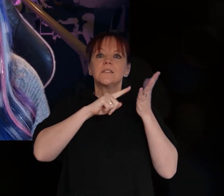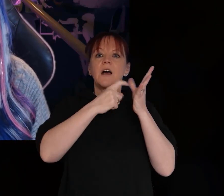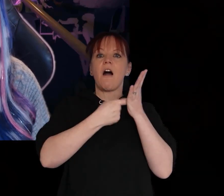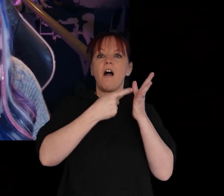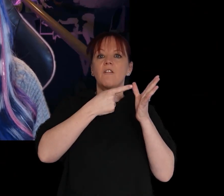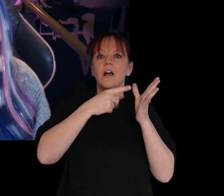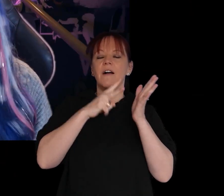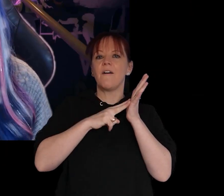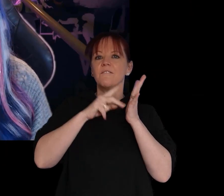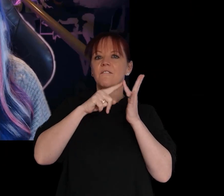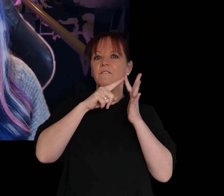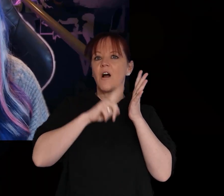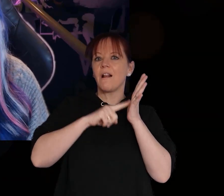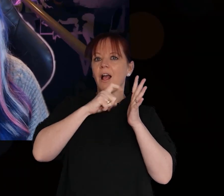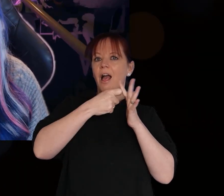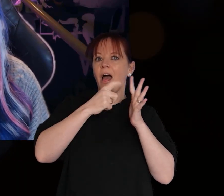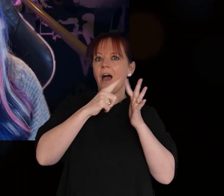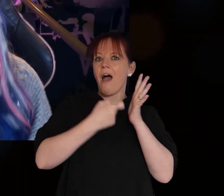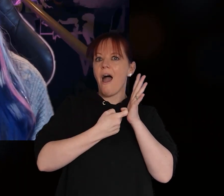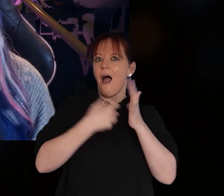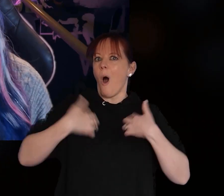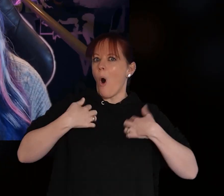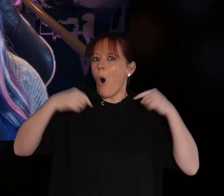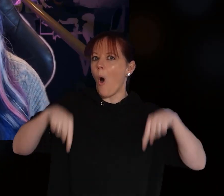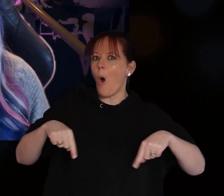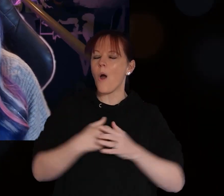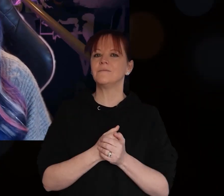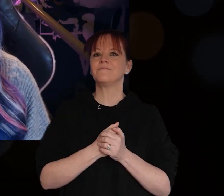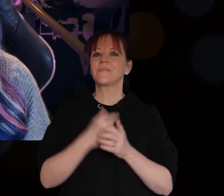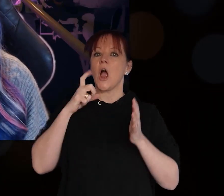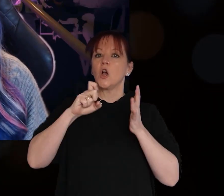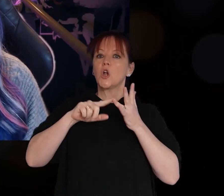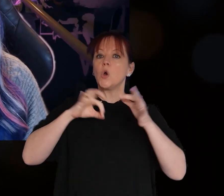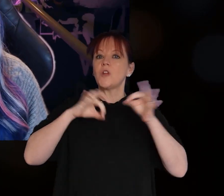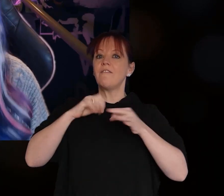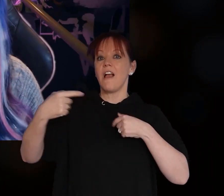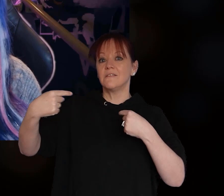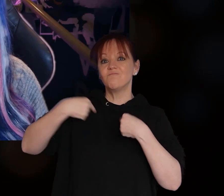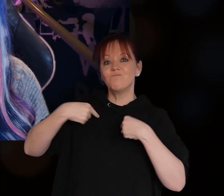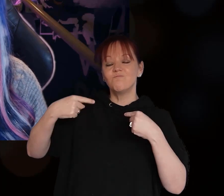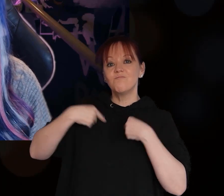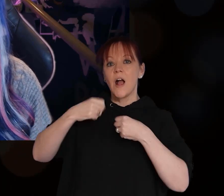and I'm very excited to have you here today. I'm the co-director of the Game Accessibility Conference, or GAconf